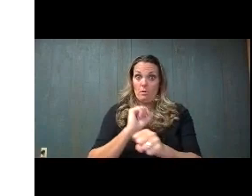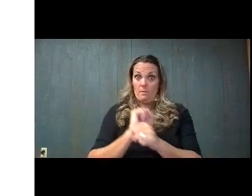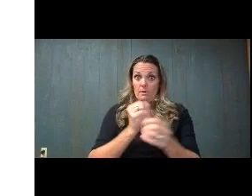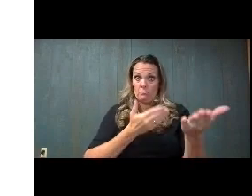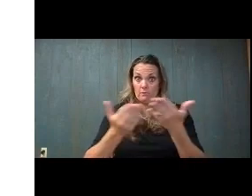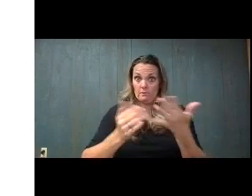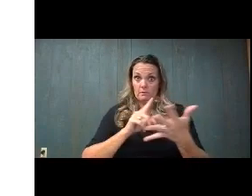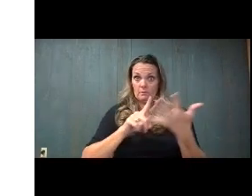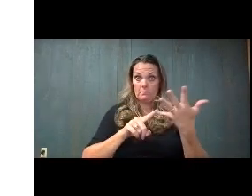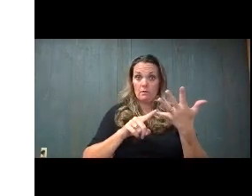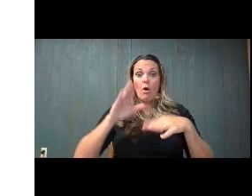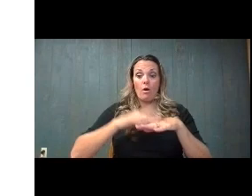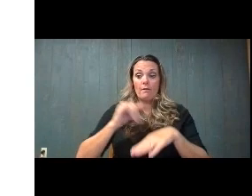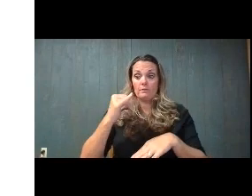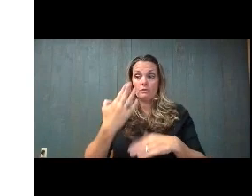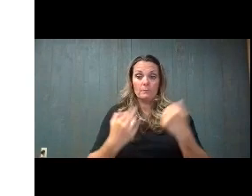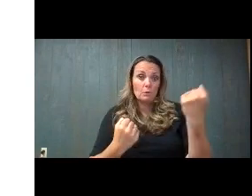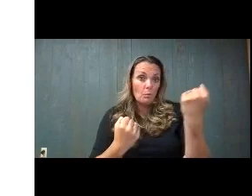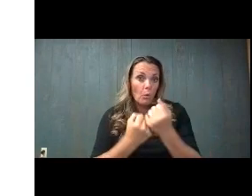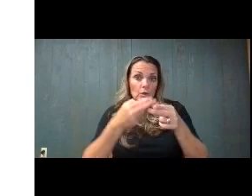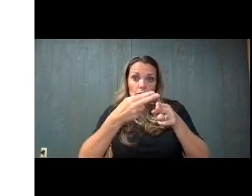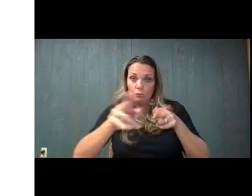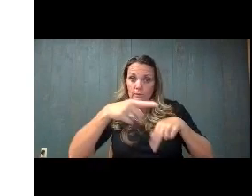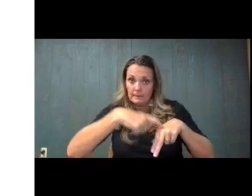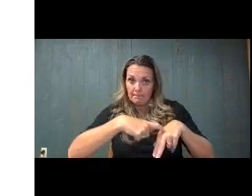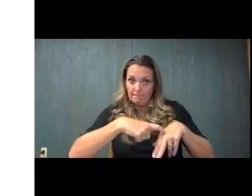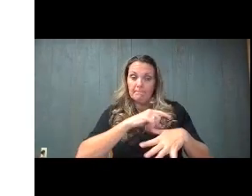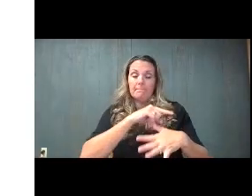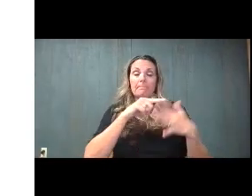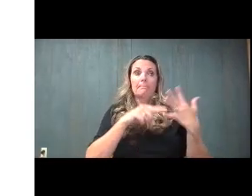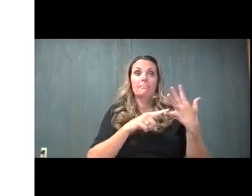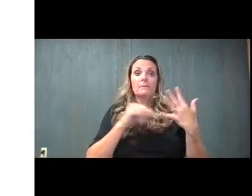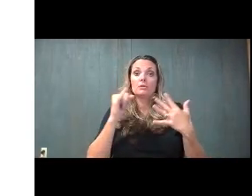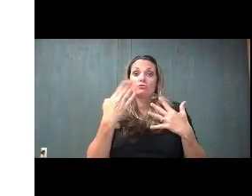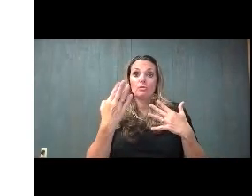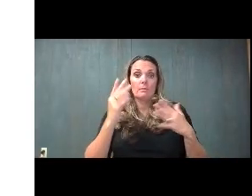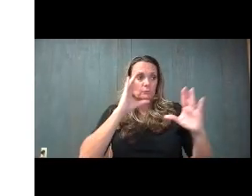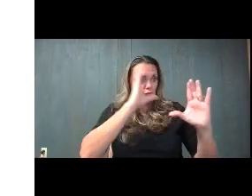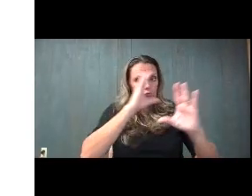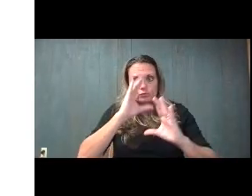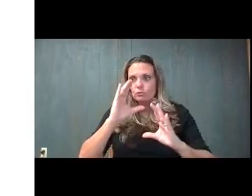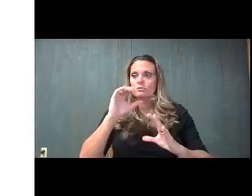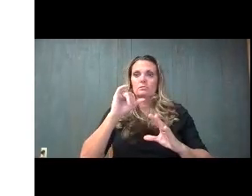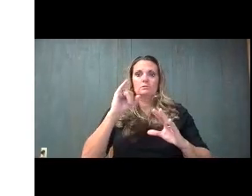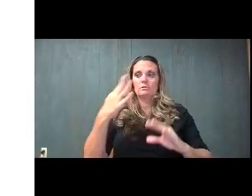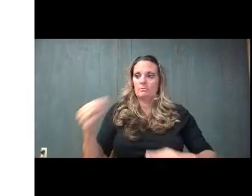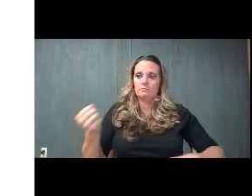on the job supports, short term job search, job placement assistance,